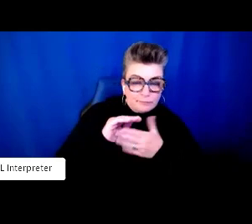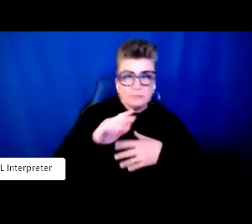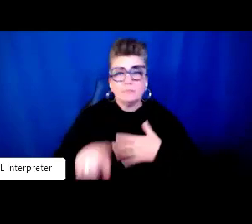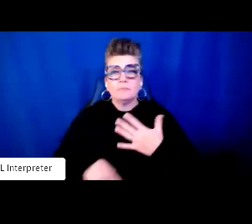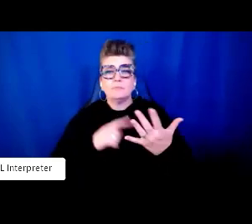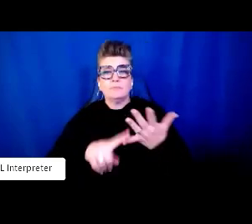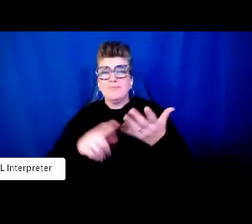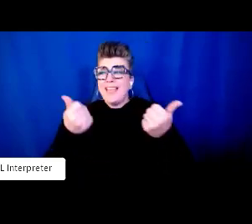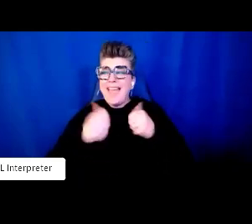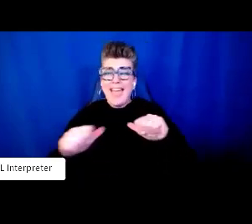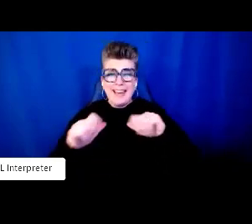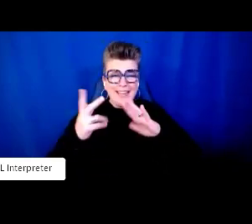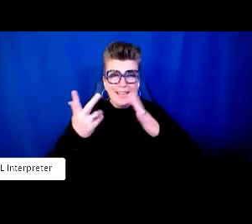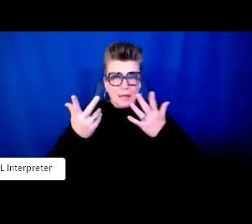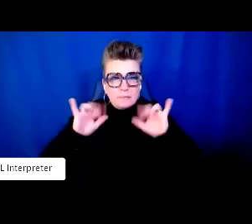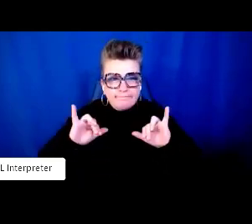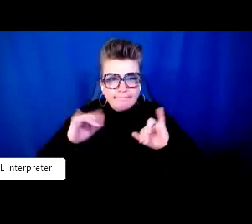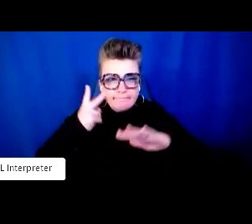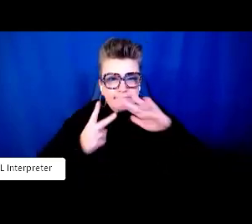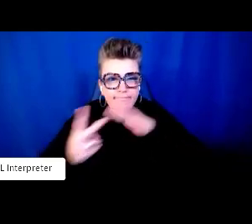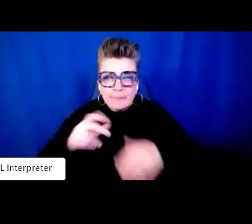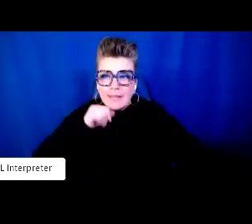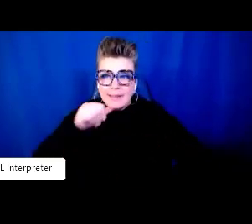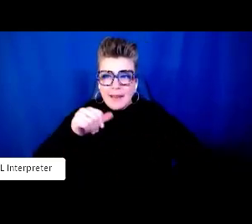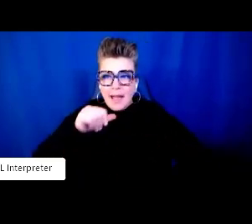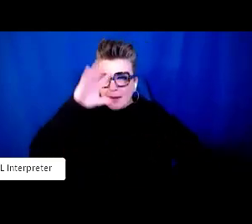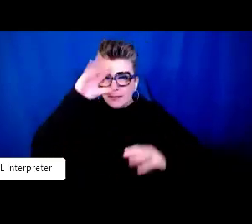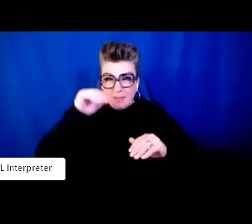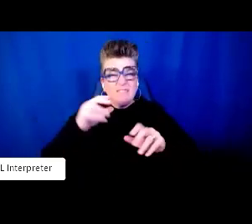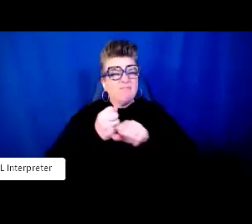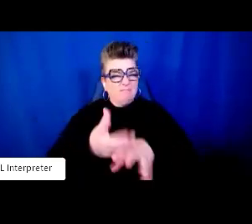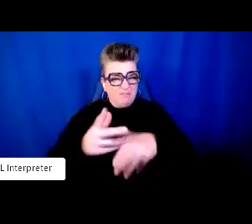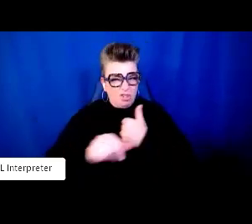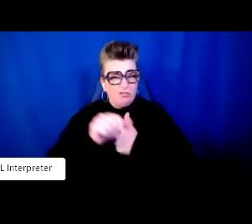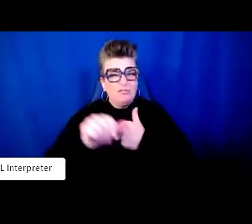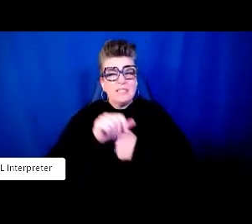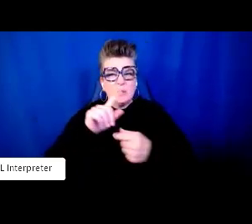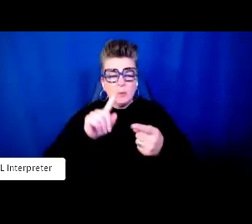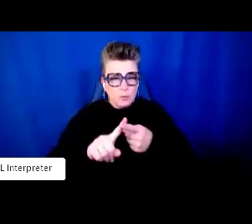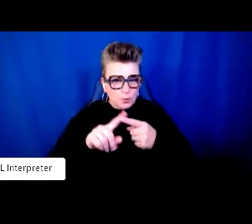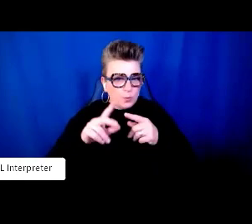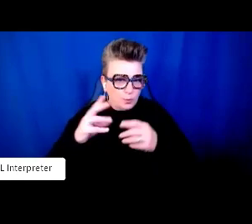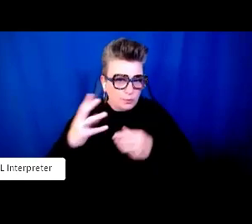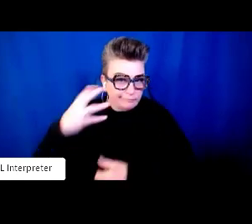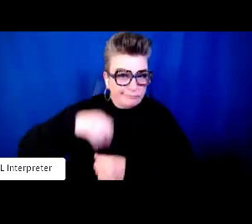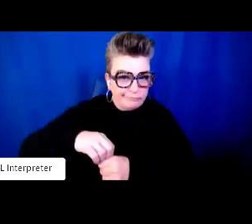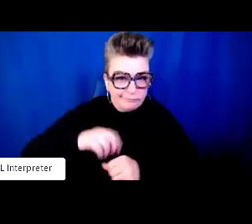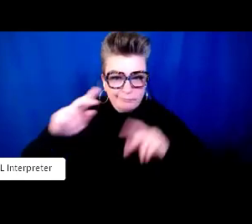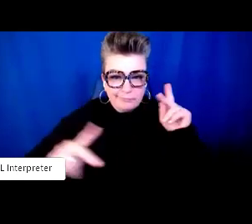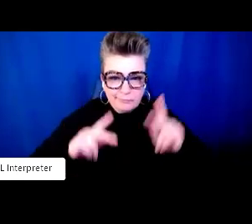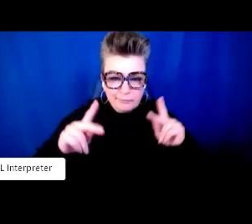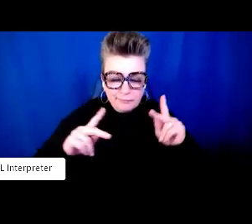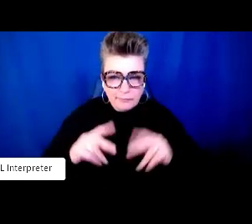emerge that might pose risks to participant privacy. The supplemental information also provides factors